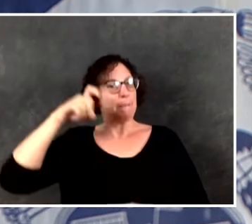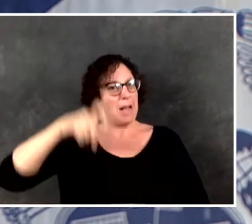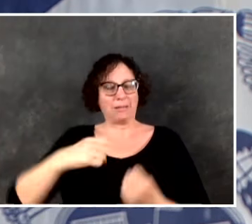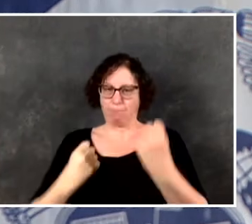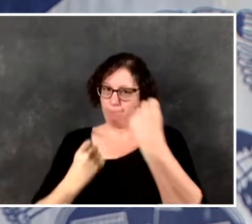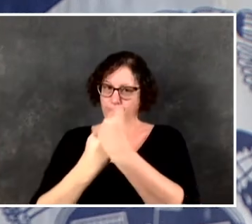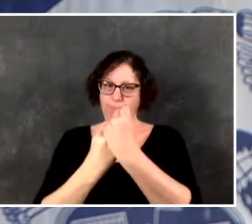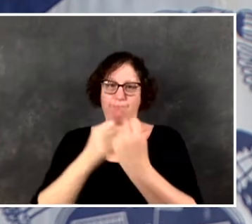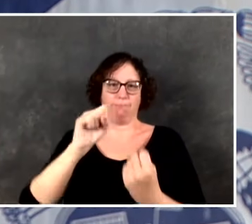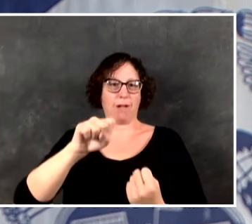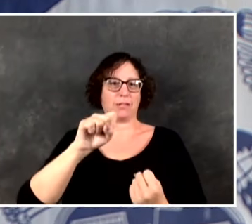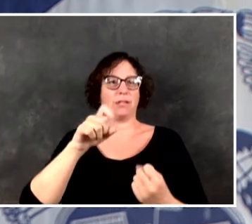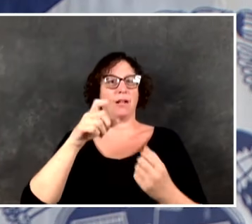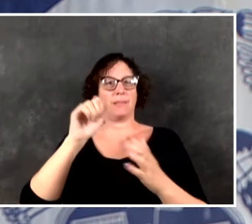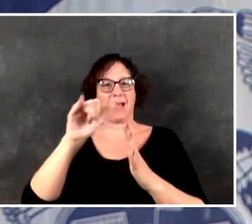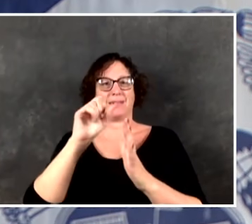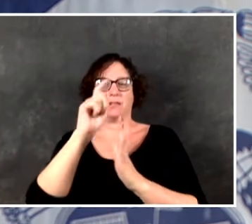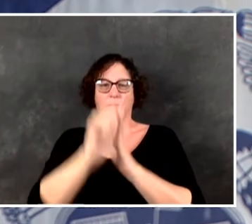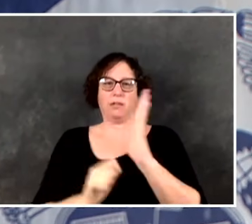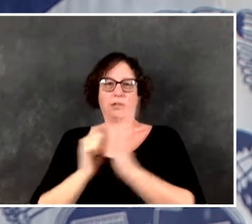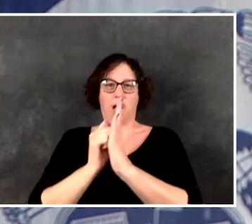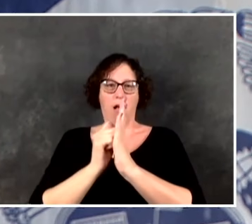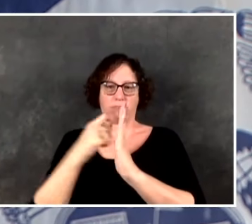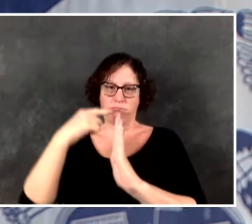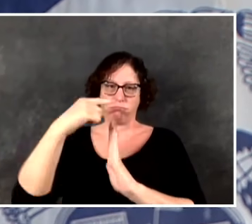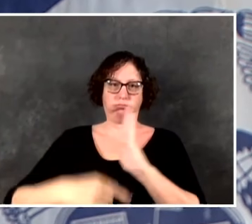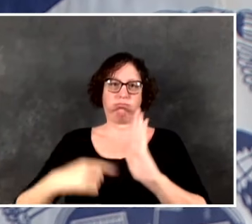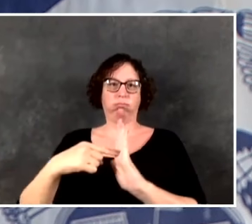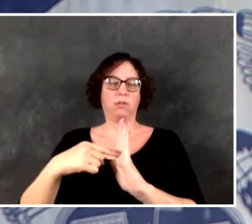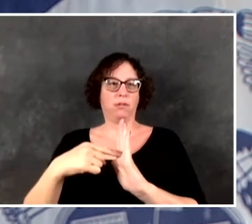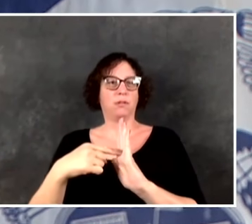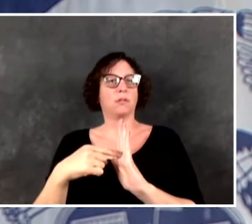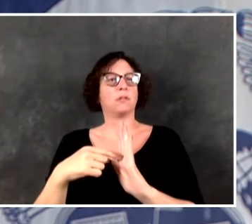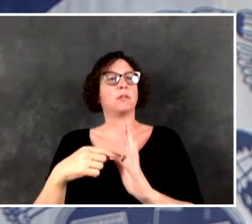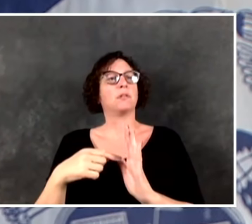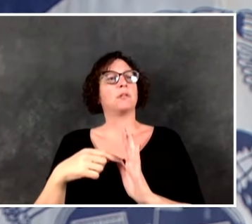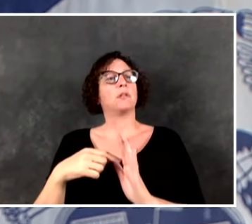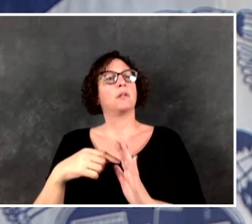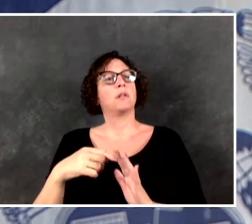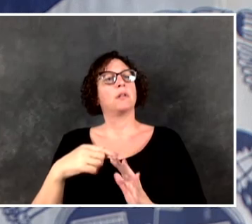THE MOMENT. THAT'S ONE EXAMPLE THAT IS METRIC IN TERMS OF BEING ABLE TO PRESENT WHAT O UR OGALS ARE AND